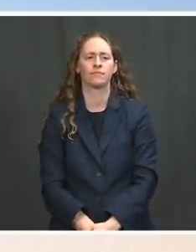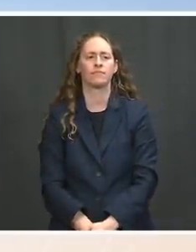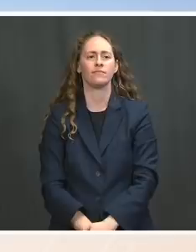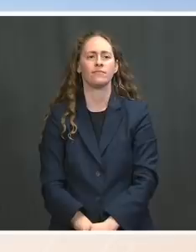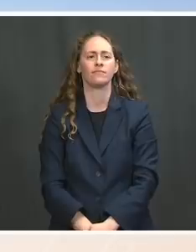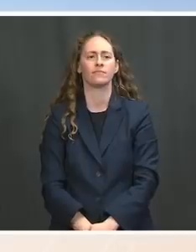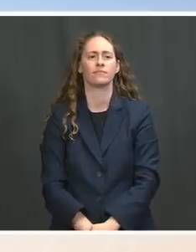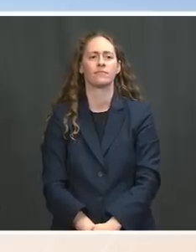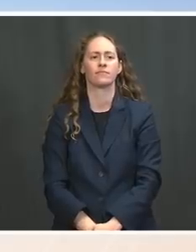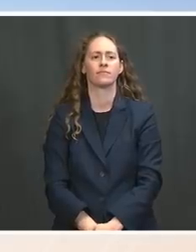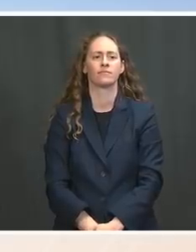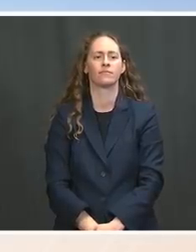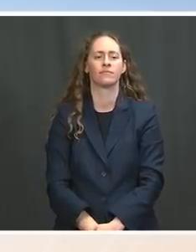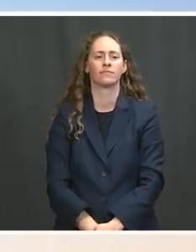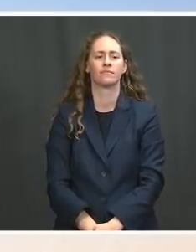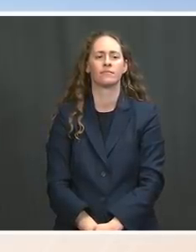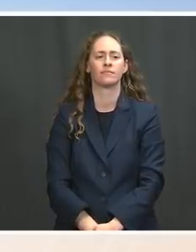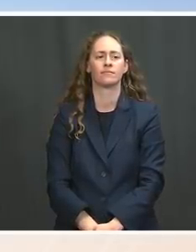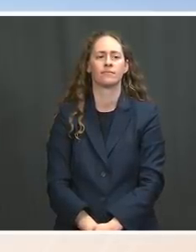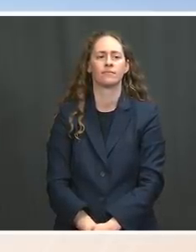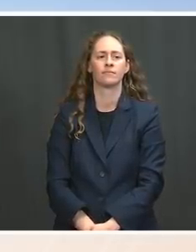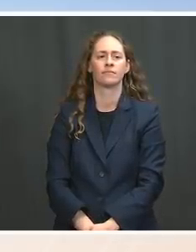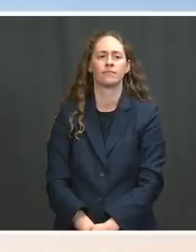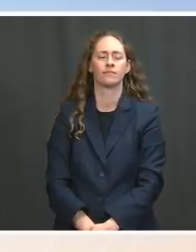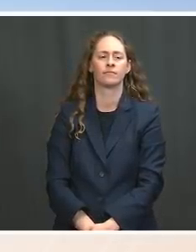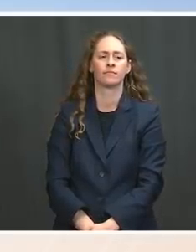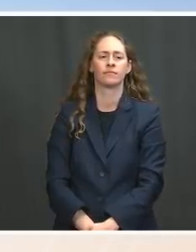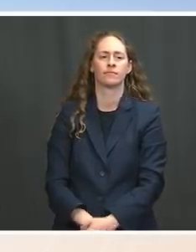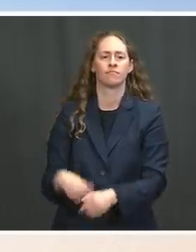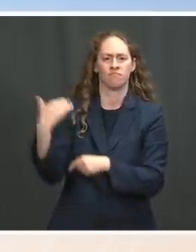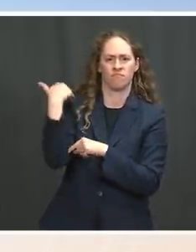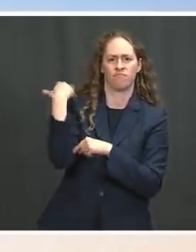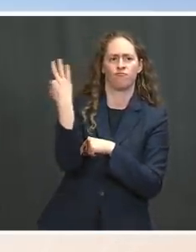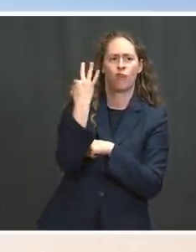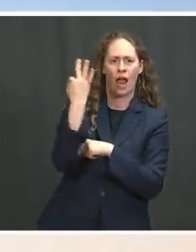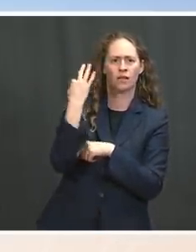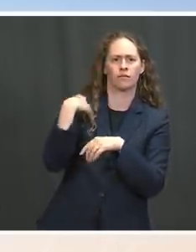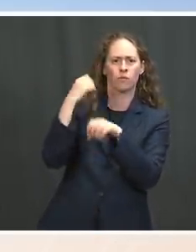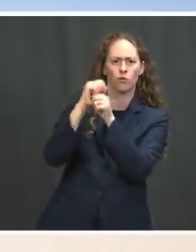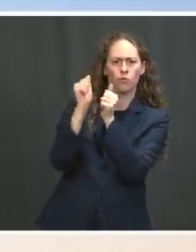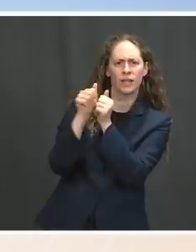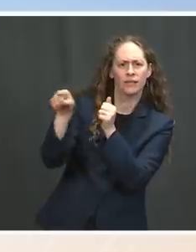and working closely across the interagency to help alleviate any potential supply disruptions.